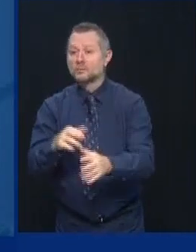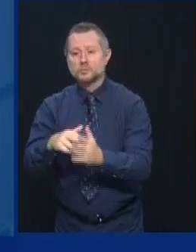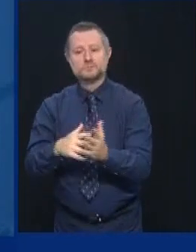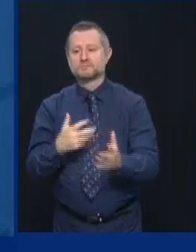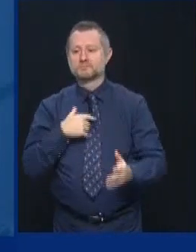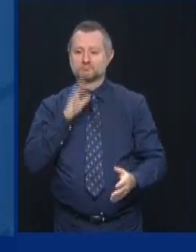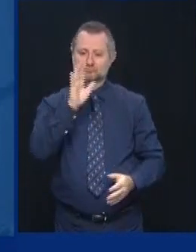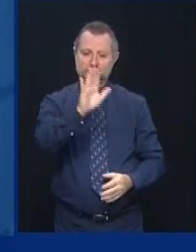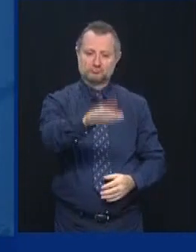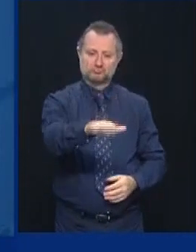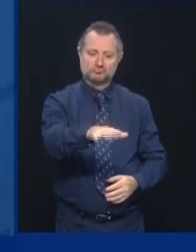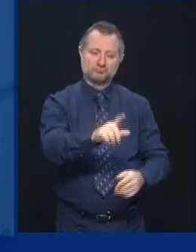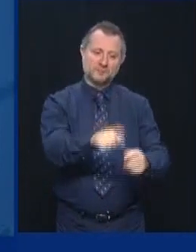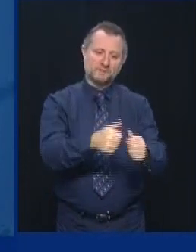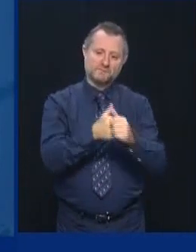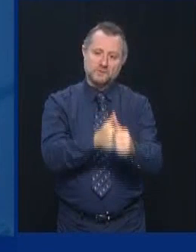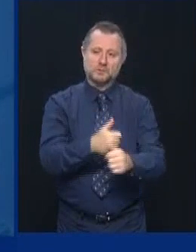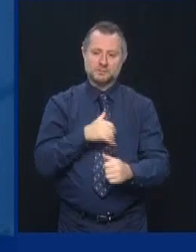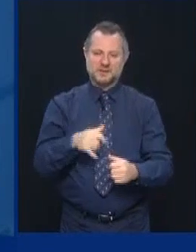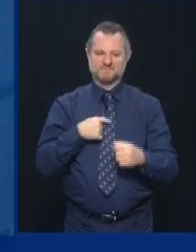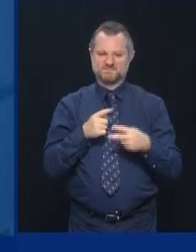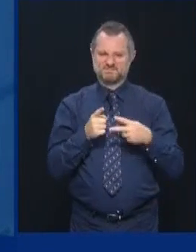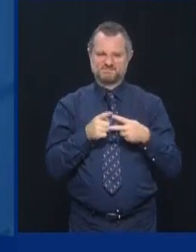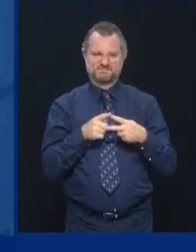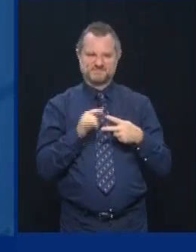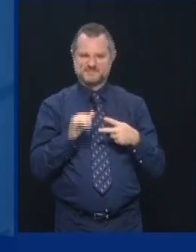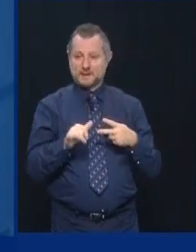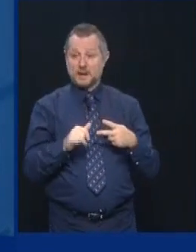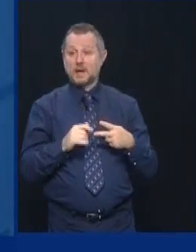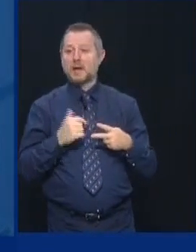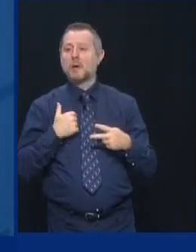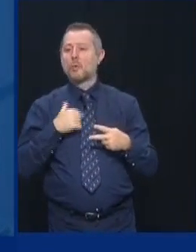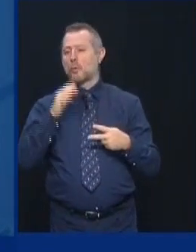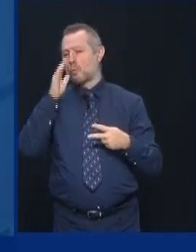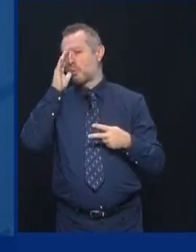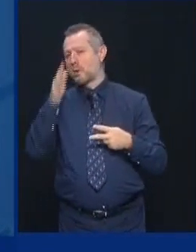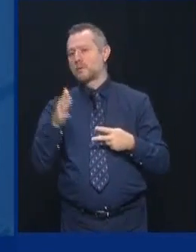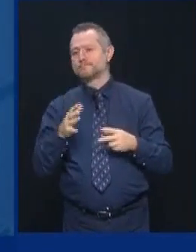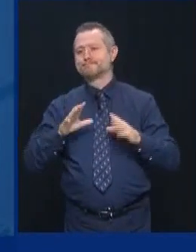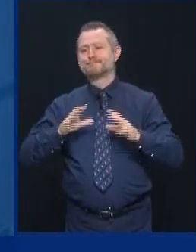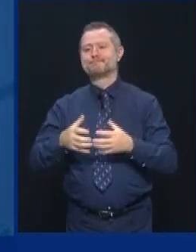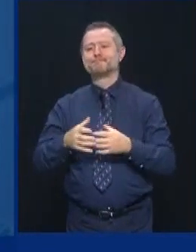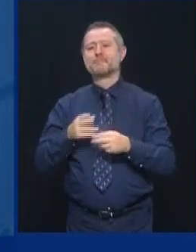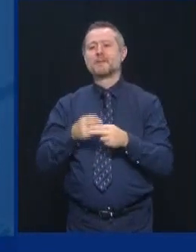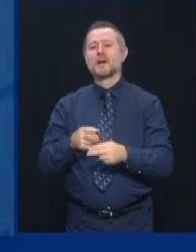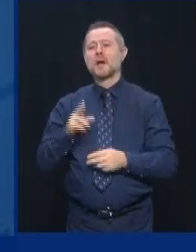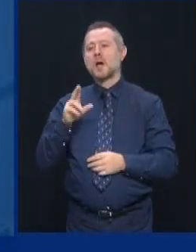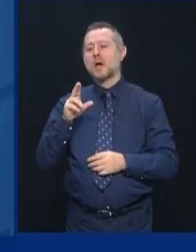THEY'RE GOING TO BE A FULL PARTNER IN THE ENFORCEMENT OF THE RULES.